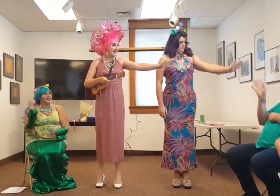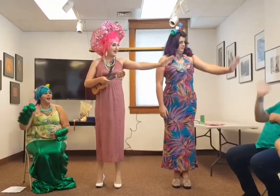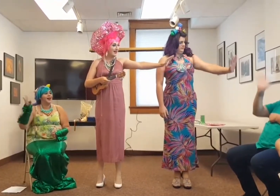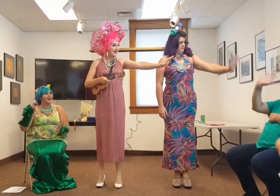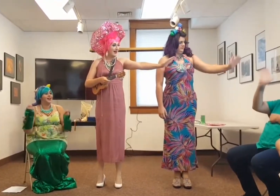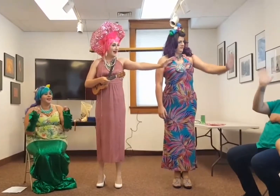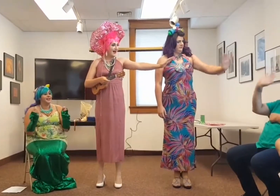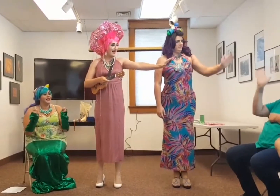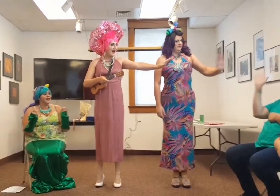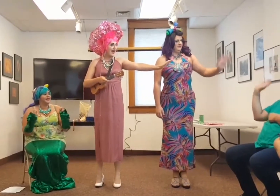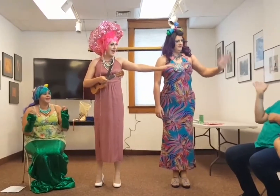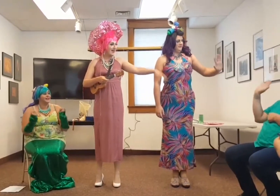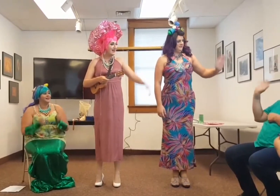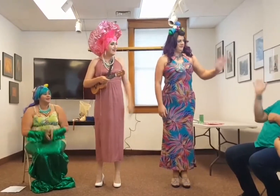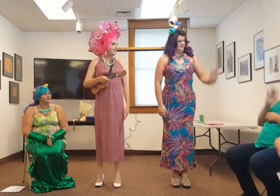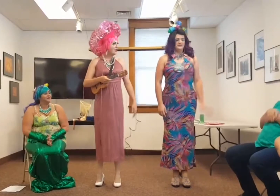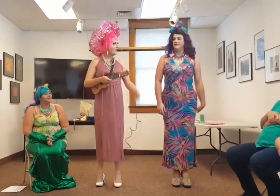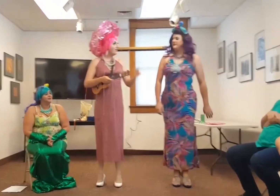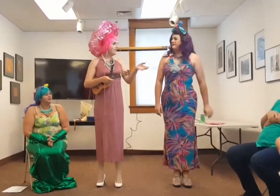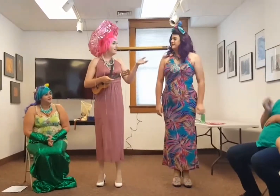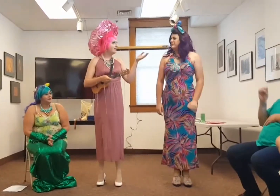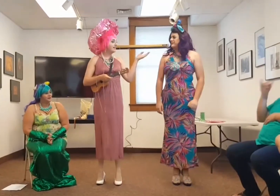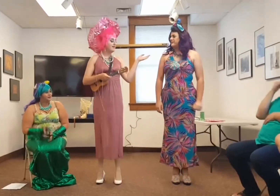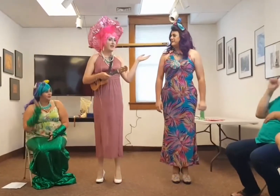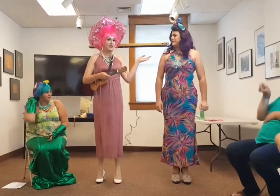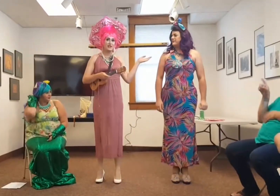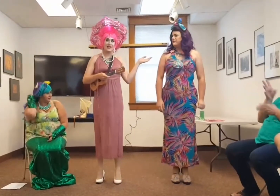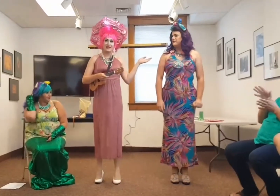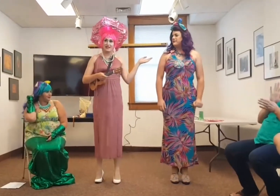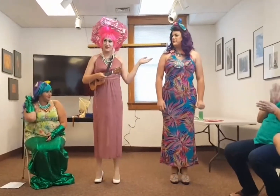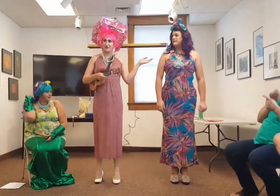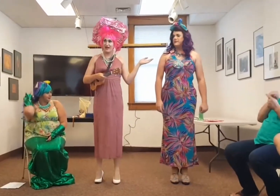Hi. CALI: Hi. So if you need to talk to Zae, make sure Nathan's around.